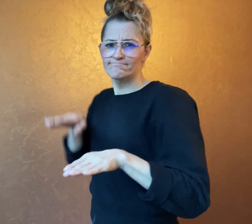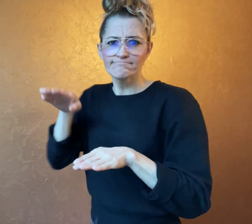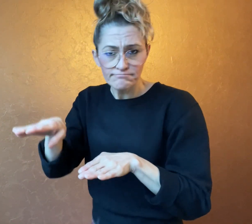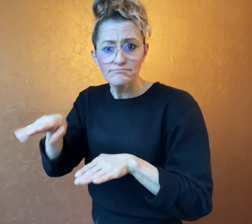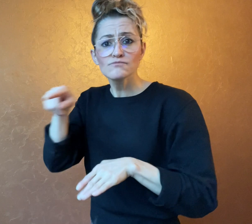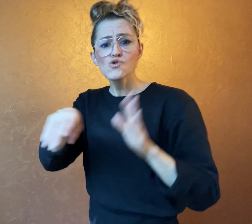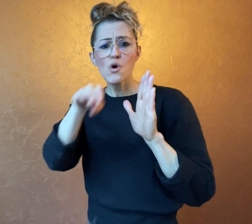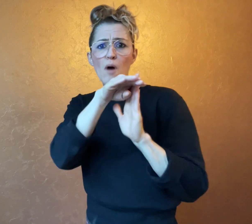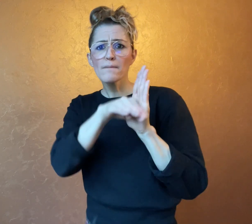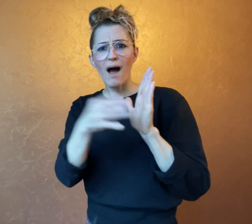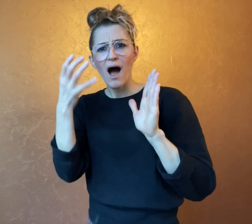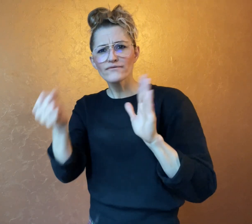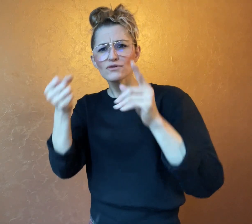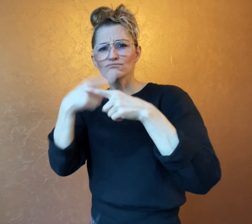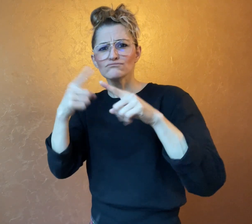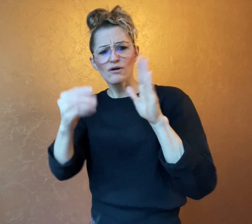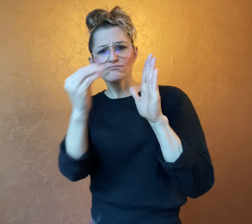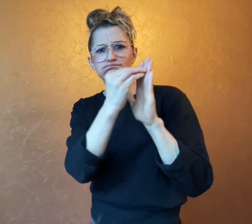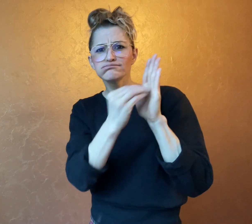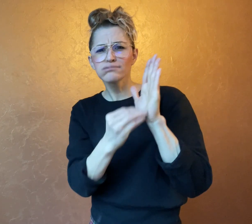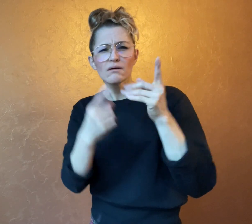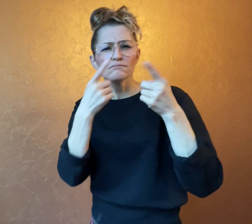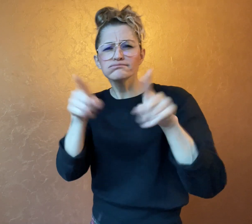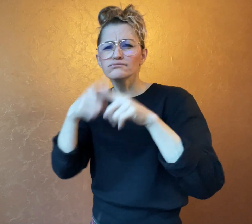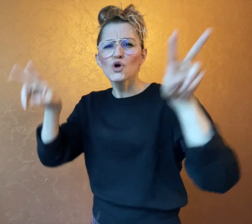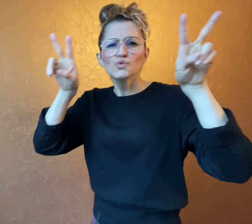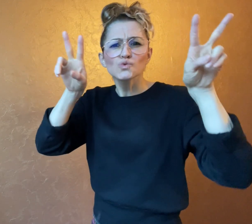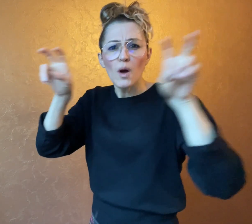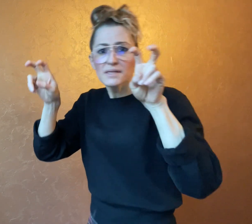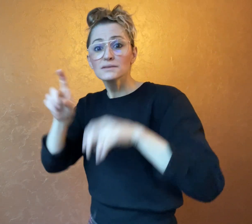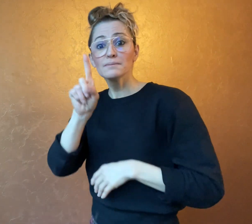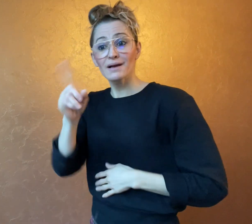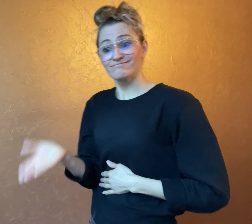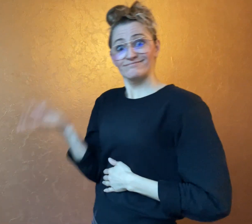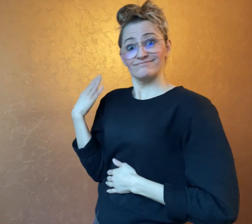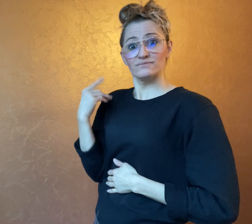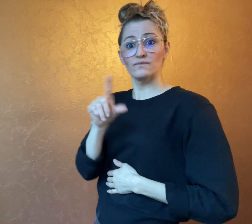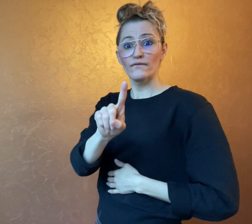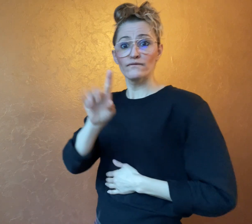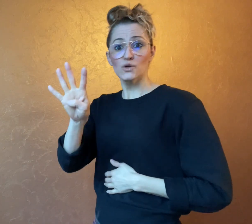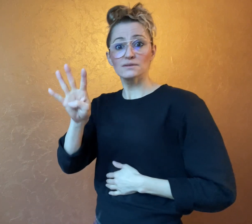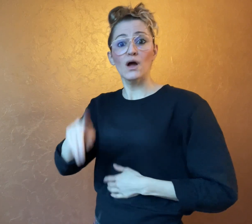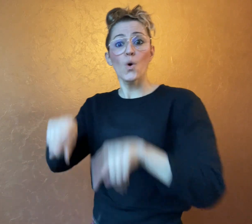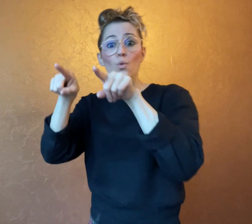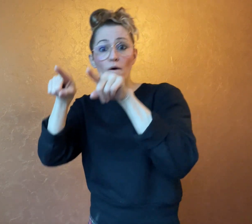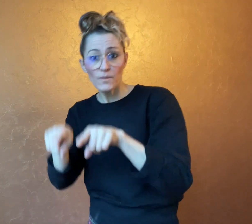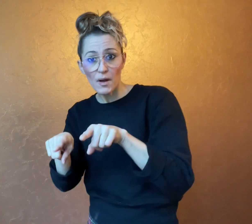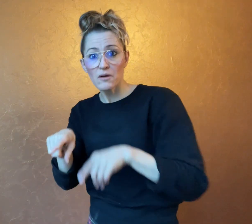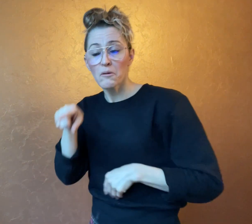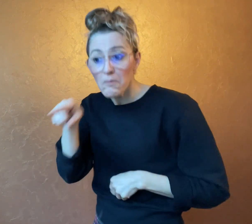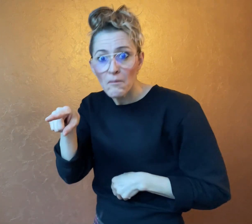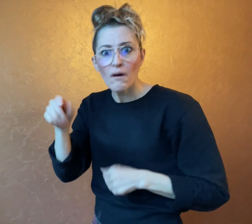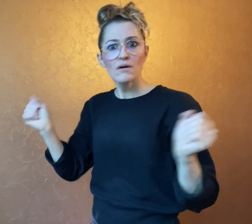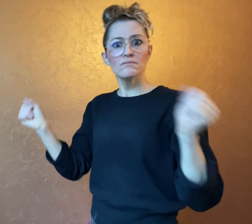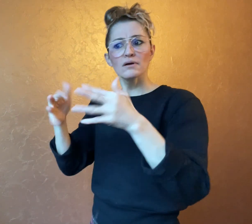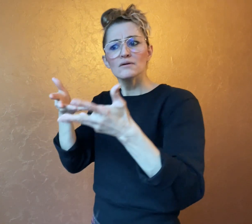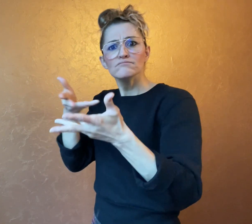The program includes many different topics, but on November 14th,